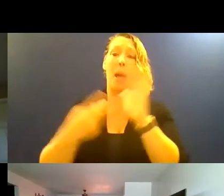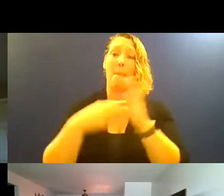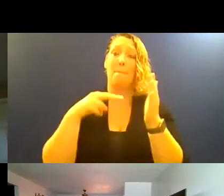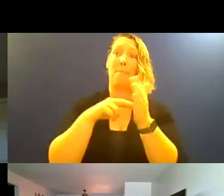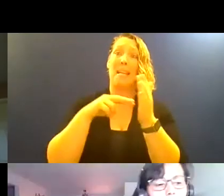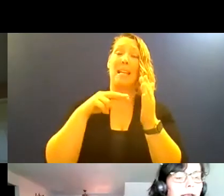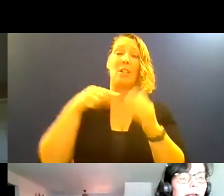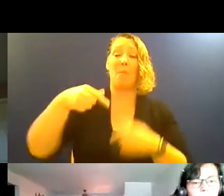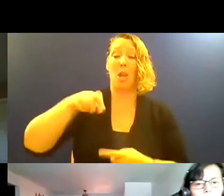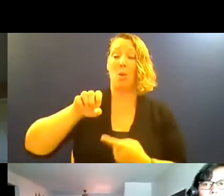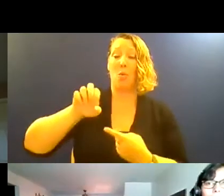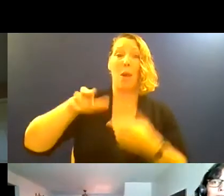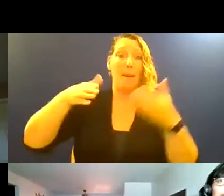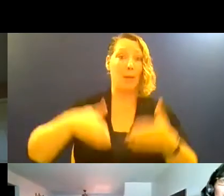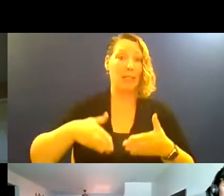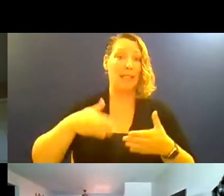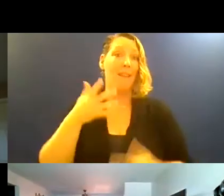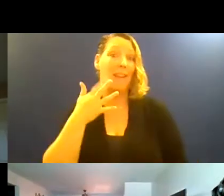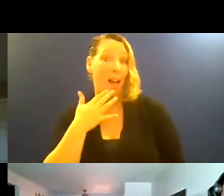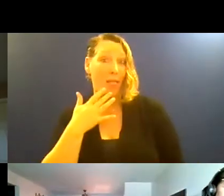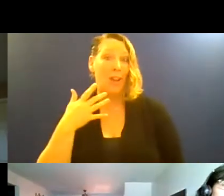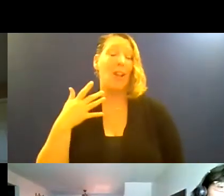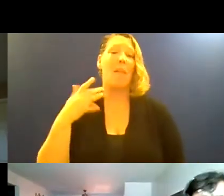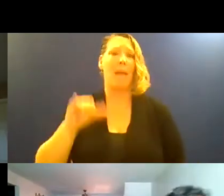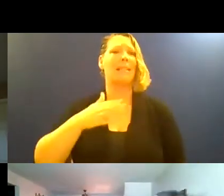a queer person of color, because those are my personal experiences.